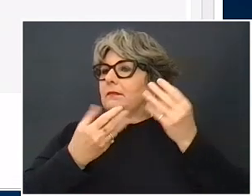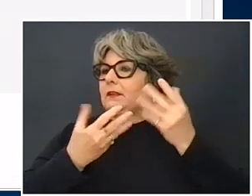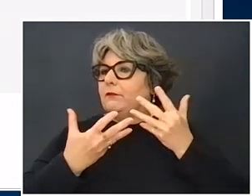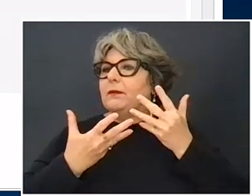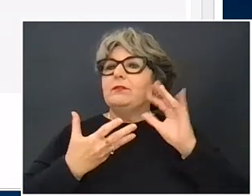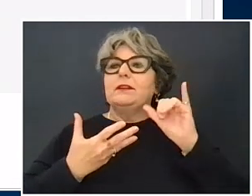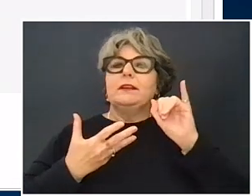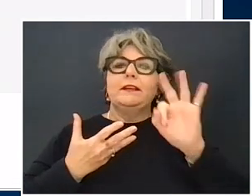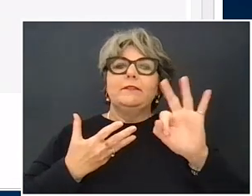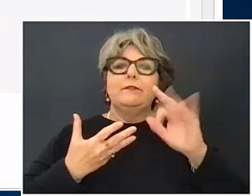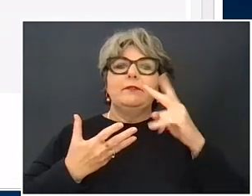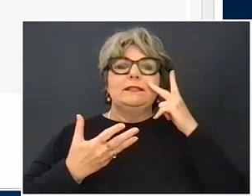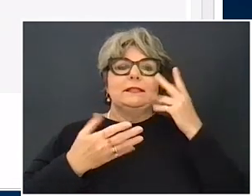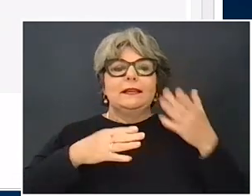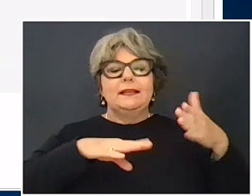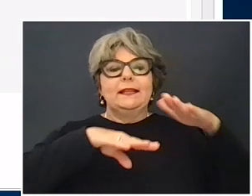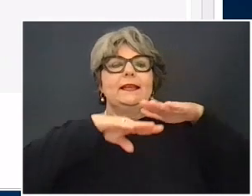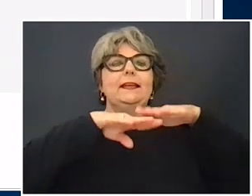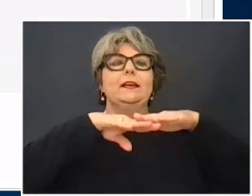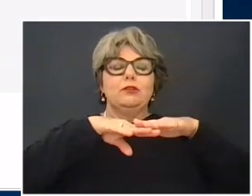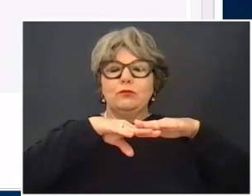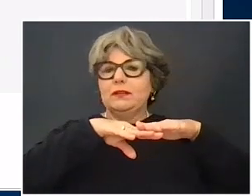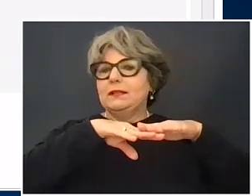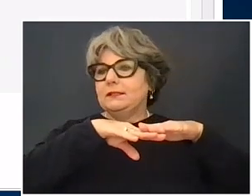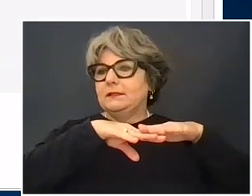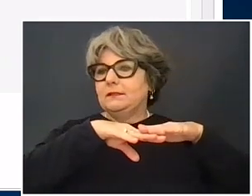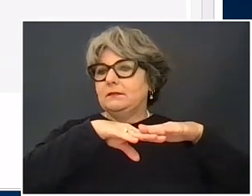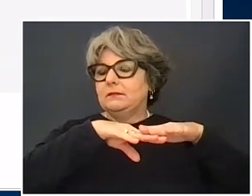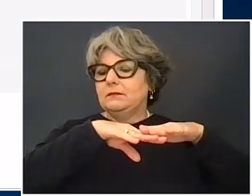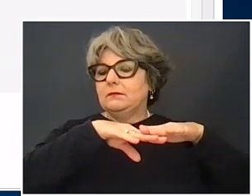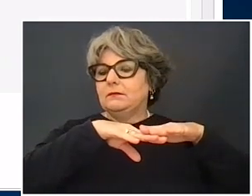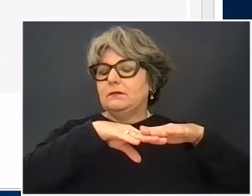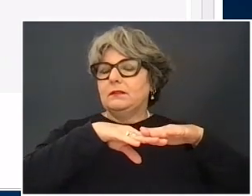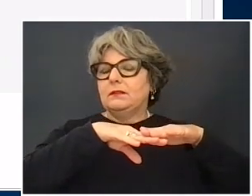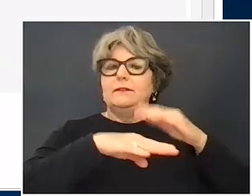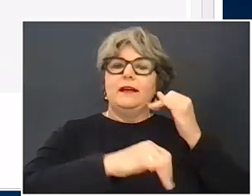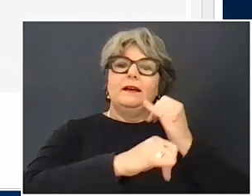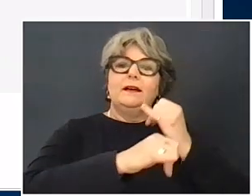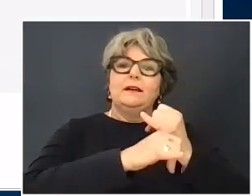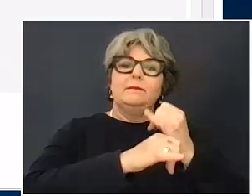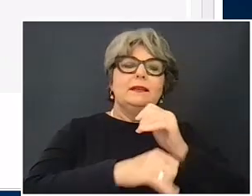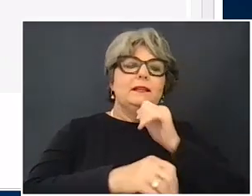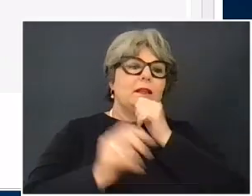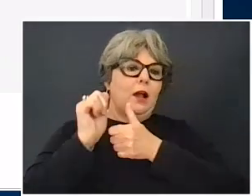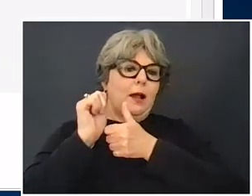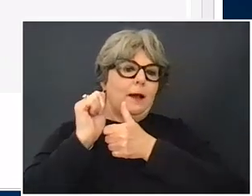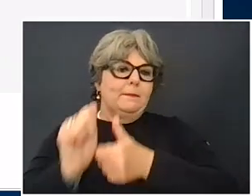increase in agencies allowing institutions to be non-compliant for a certain amount